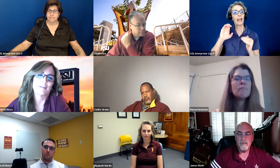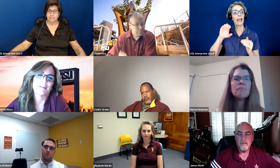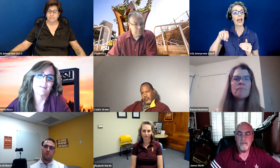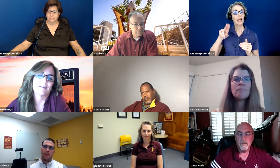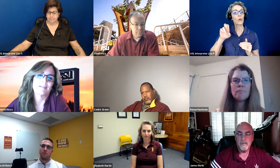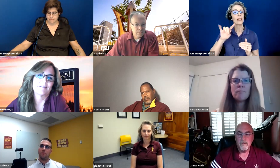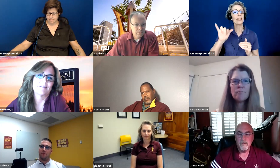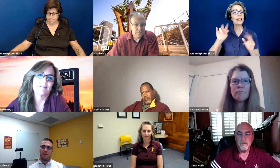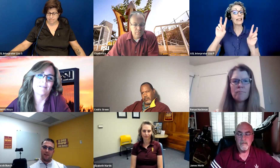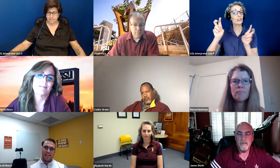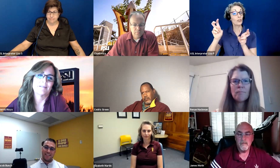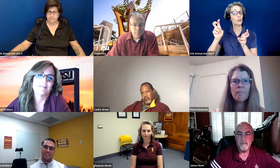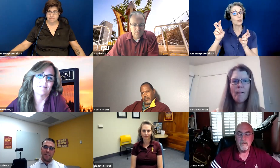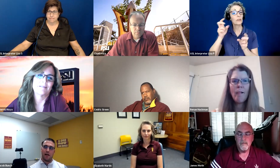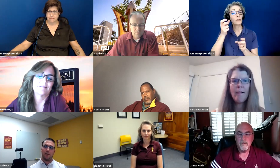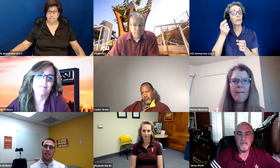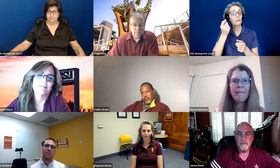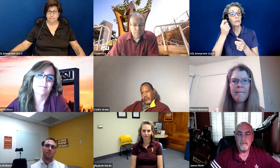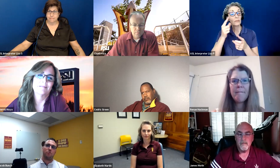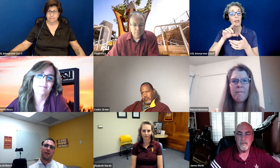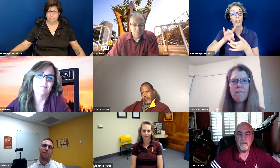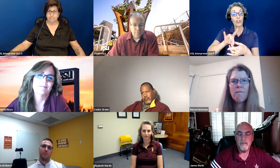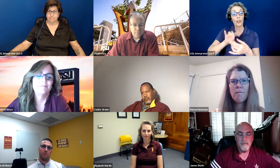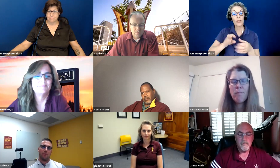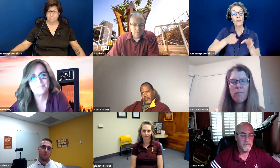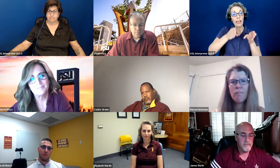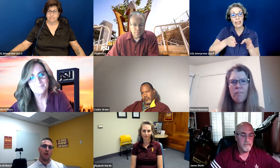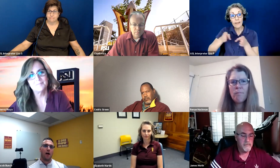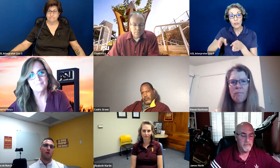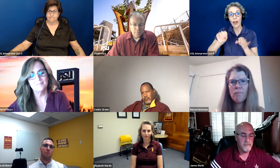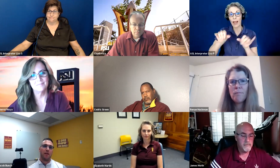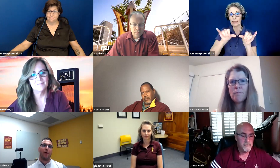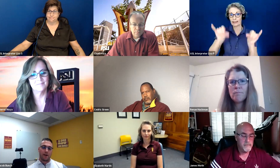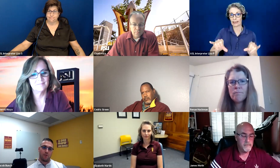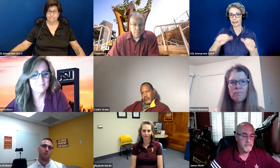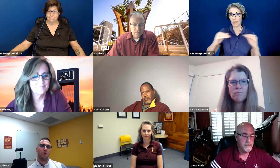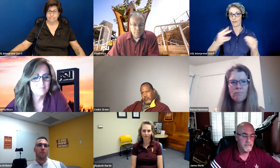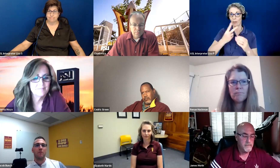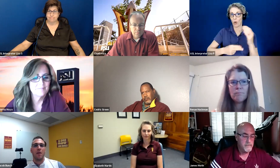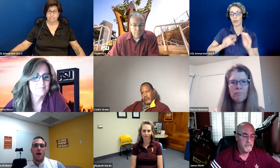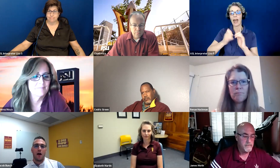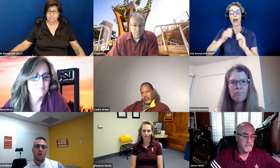issues in terms of an individual and systems level impacts those students.